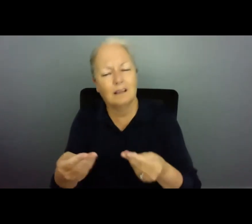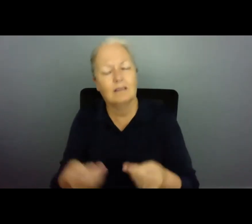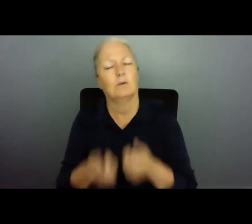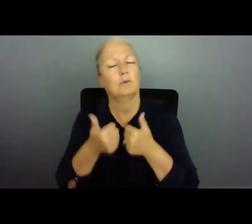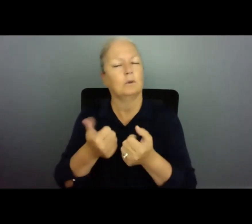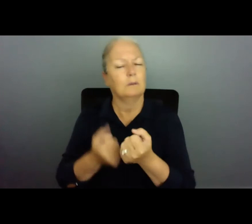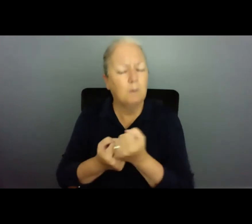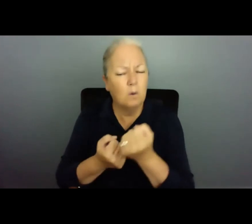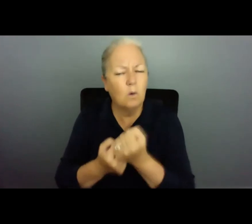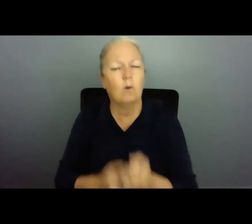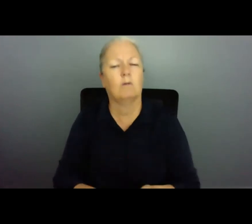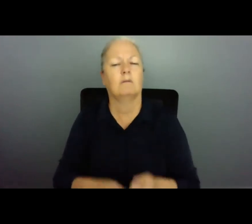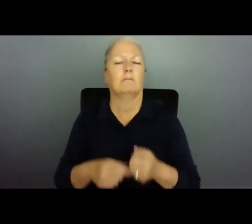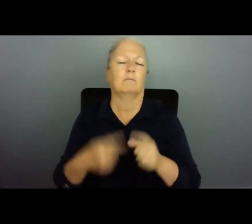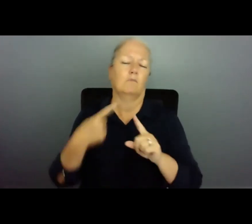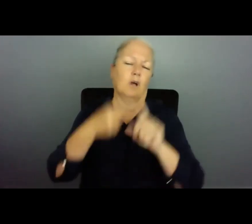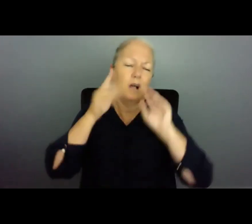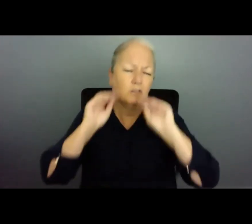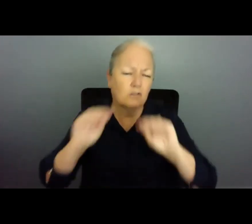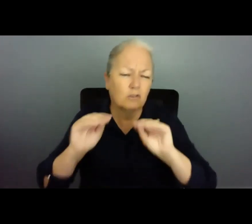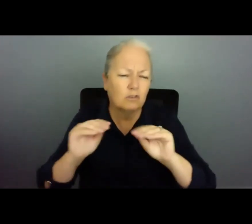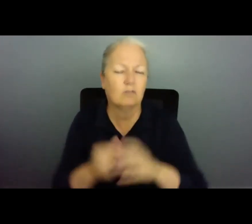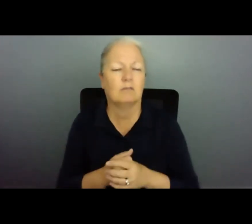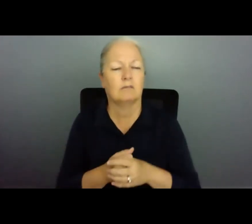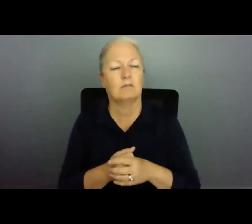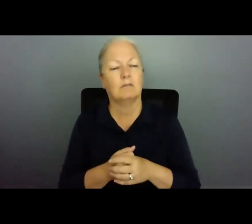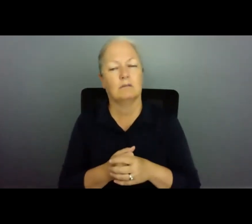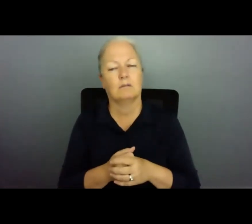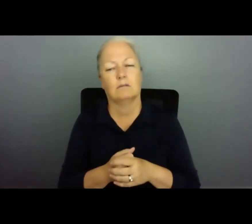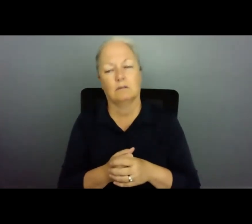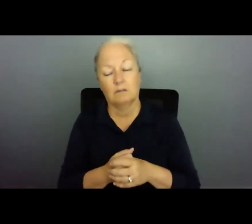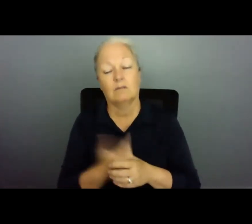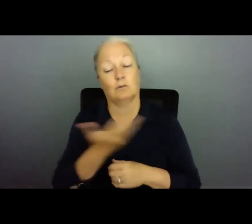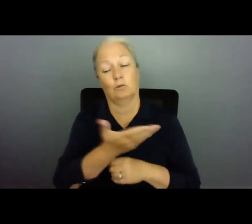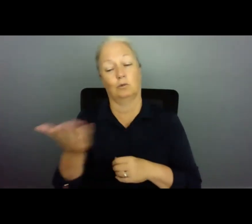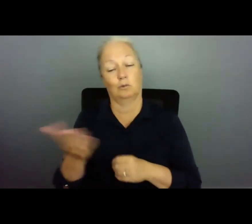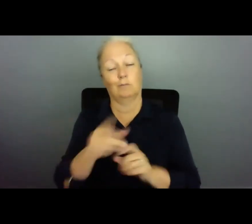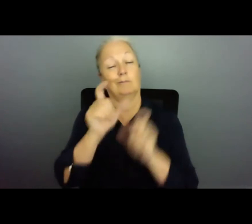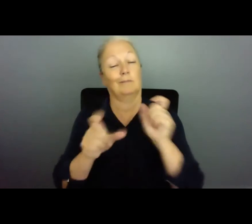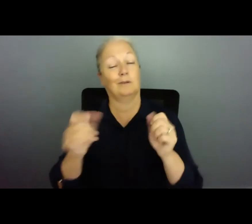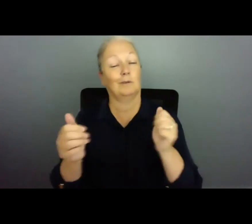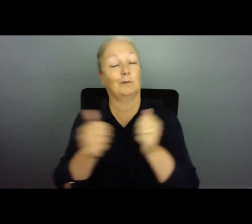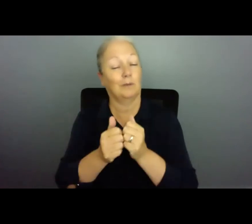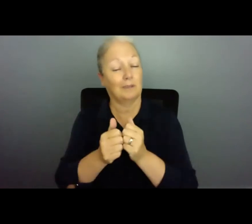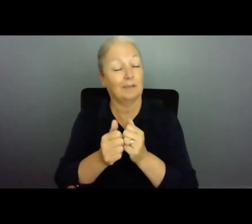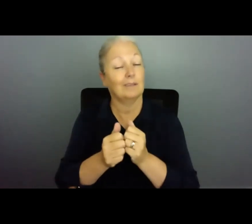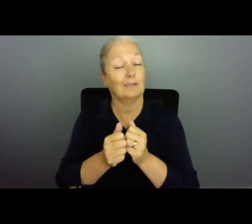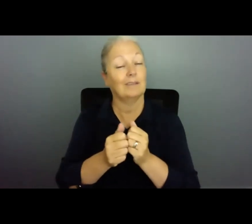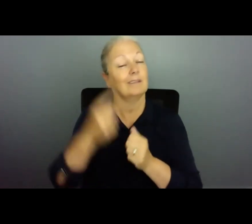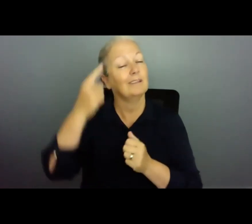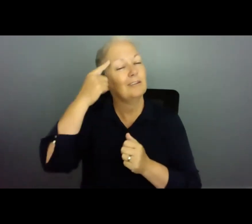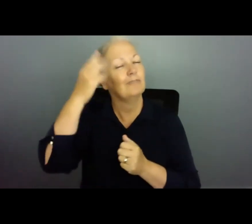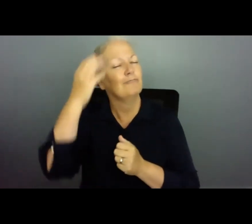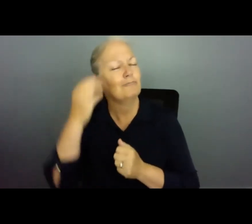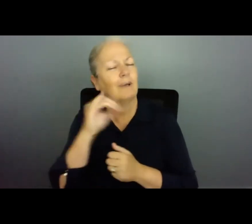different kinds of crisis as well as raising public awareness of their situation also the